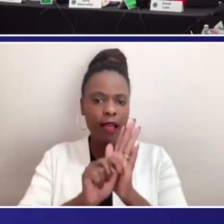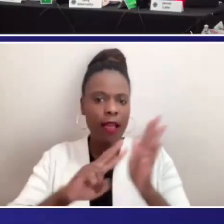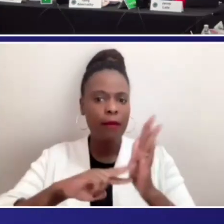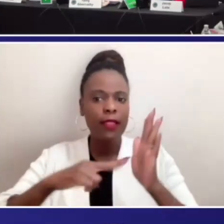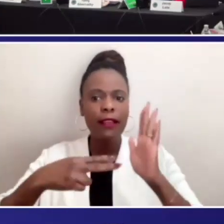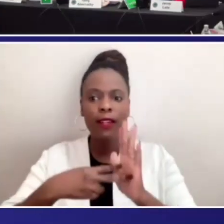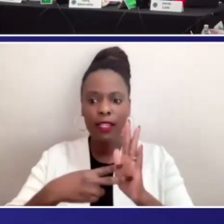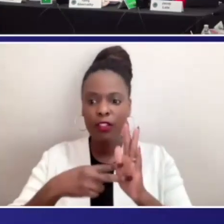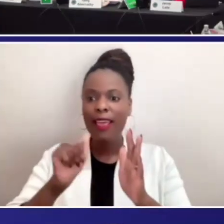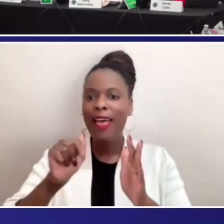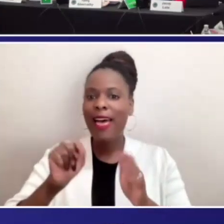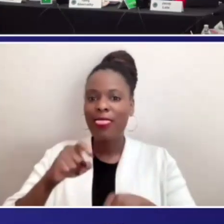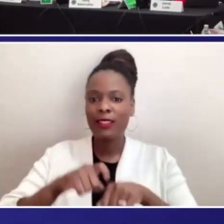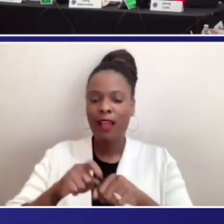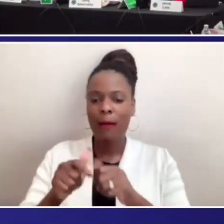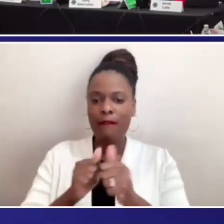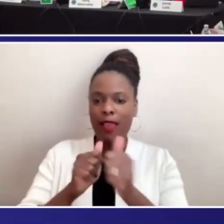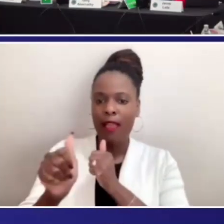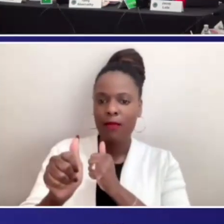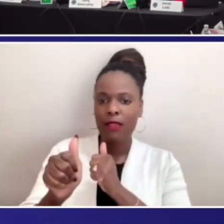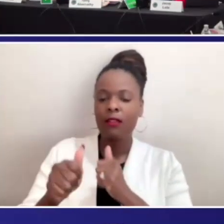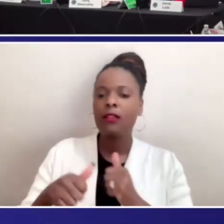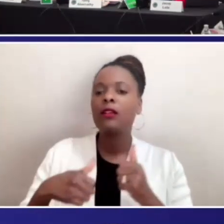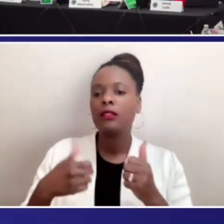that provision? So we -- and we put it in specifically here.